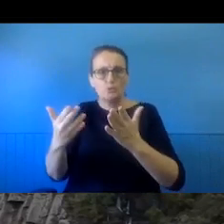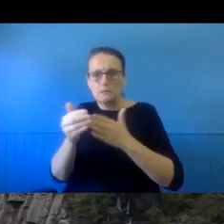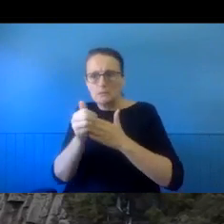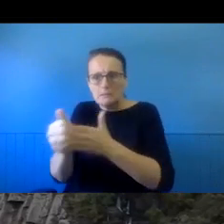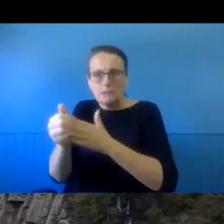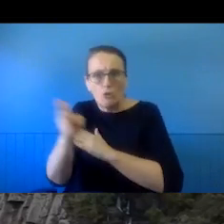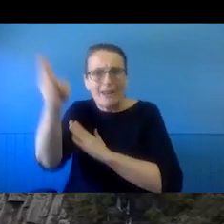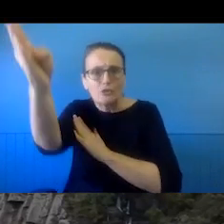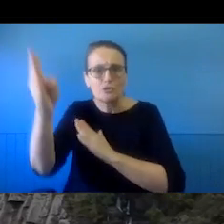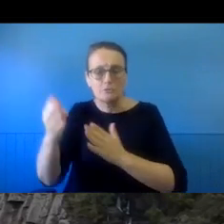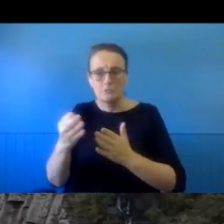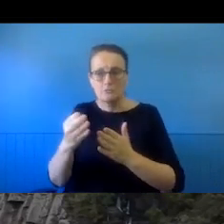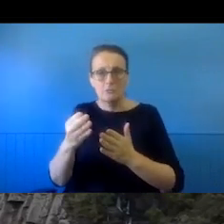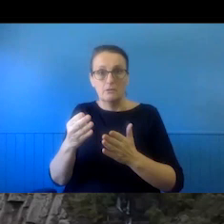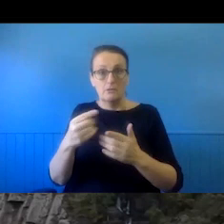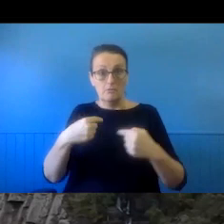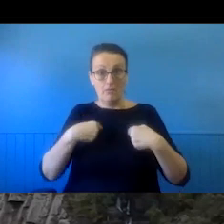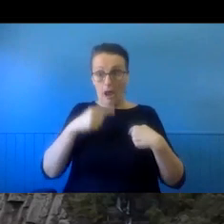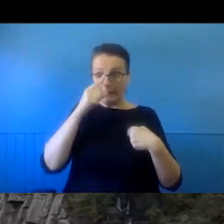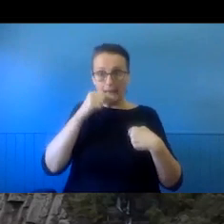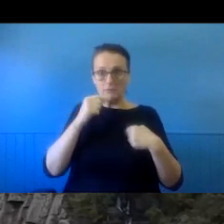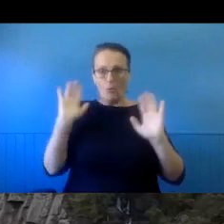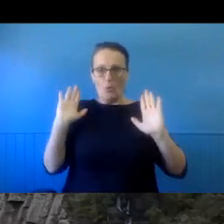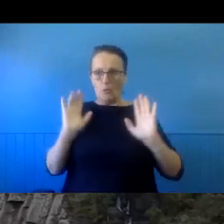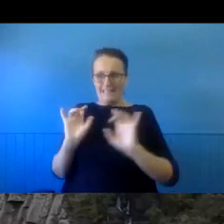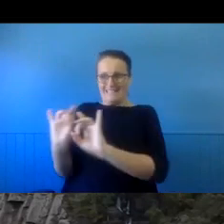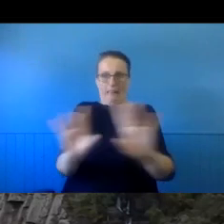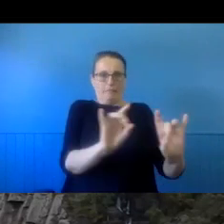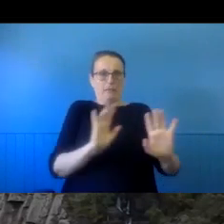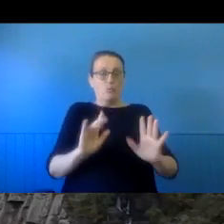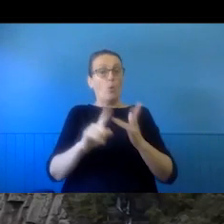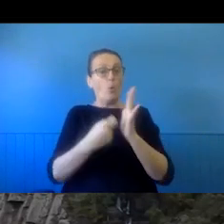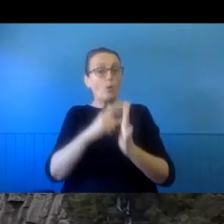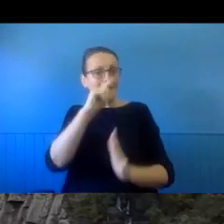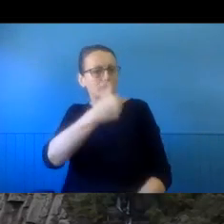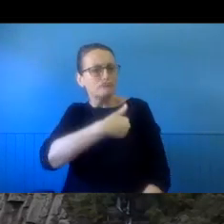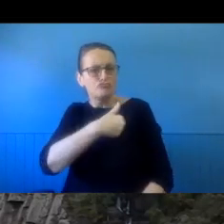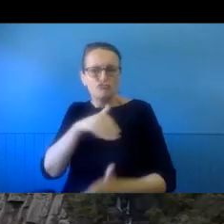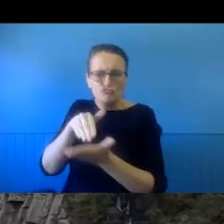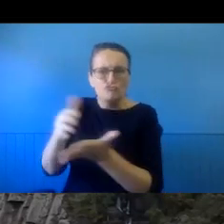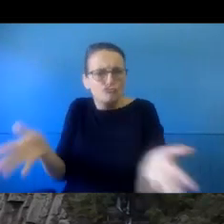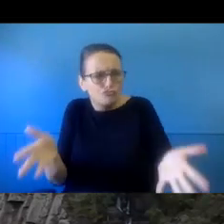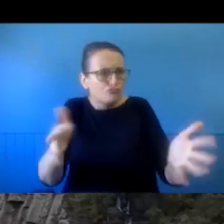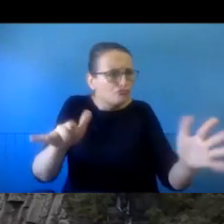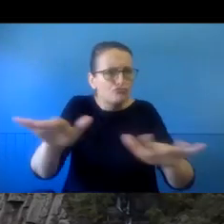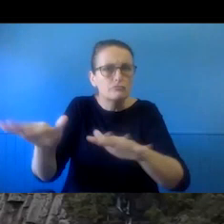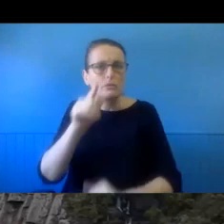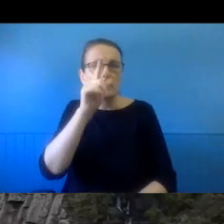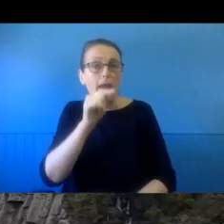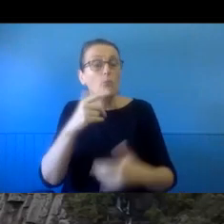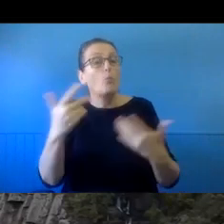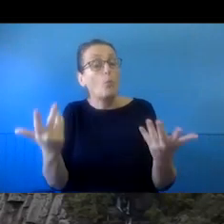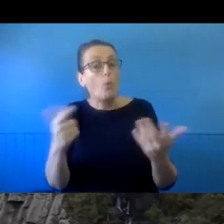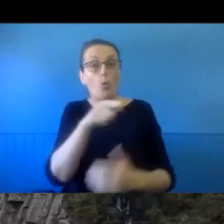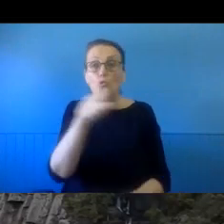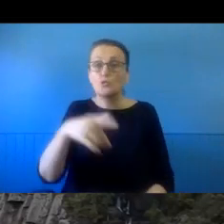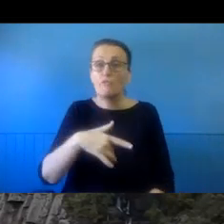you could be a benevolent authority? Or do you feel like your craft or